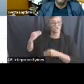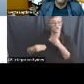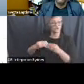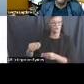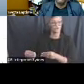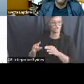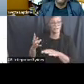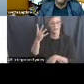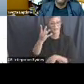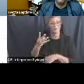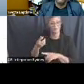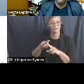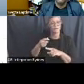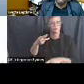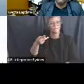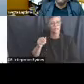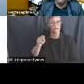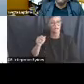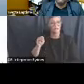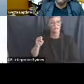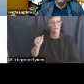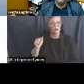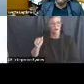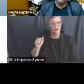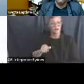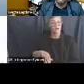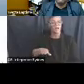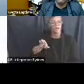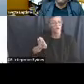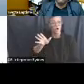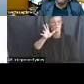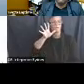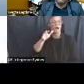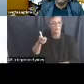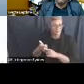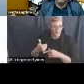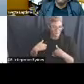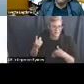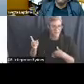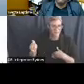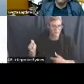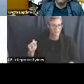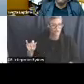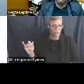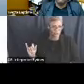and a daughter of a woman with a disability. She is particularly sensitive to understanding issues